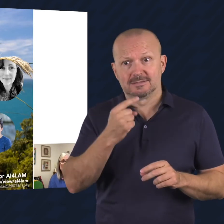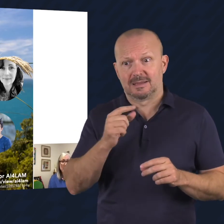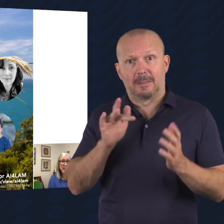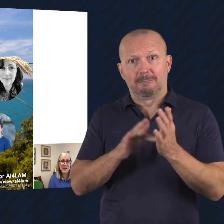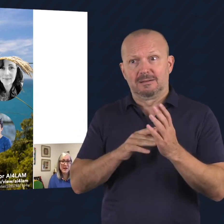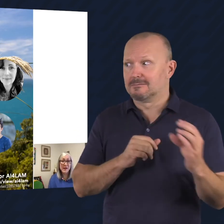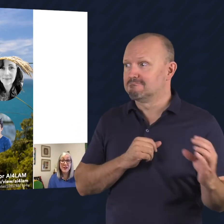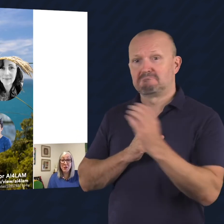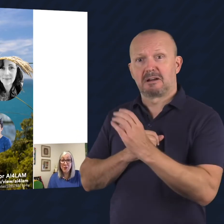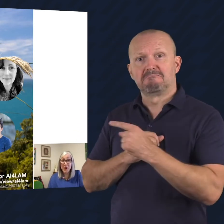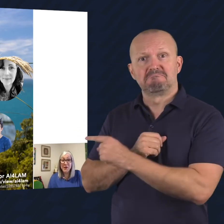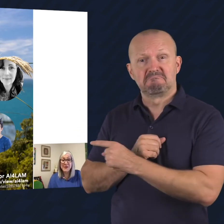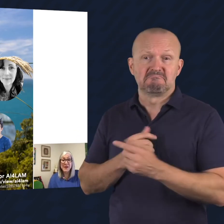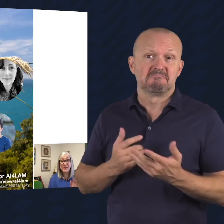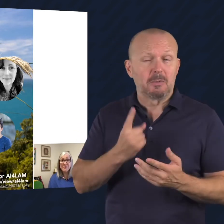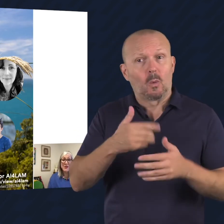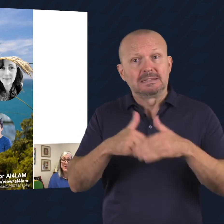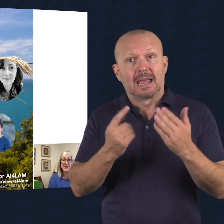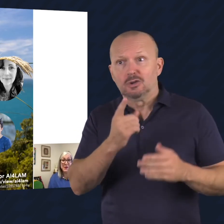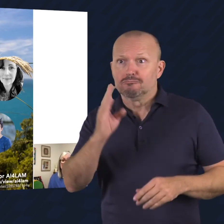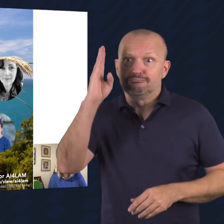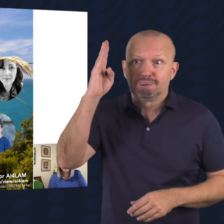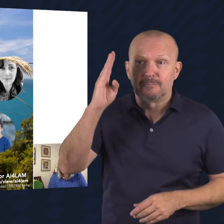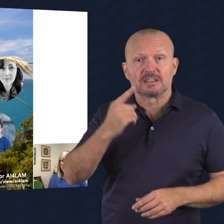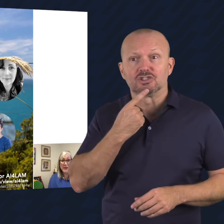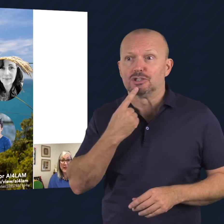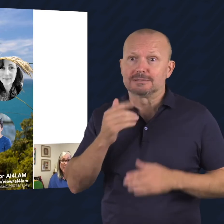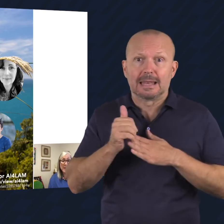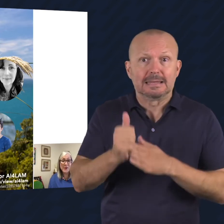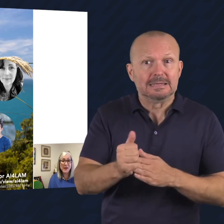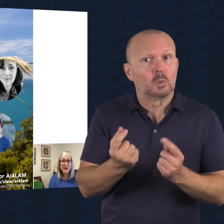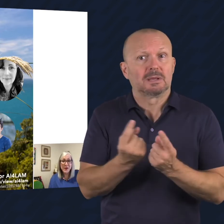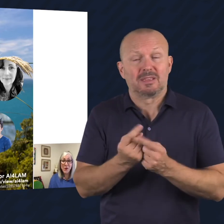here and that you might one day suggest we do something and take the lead on that